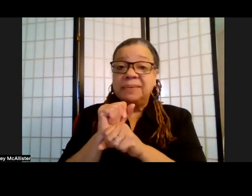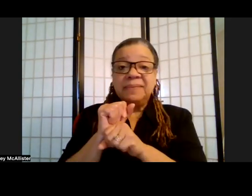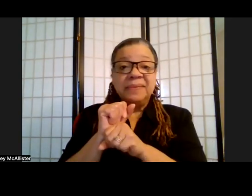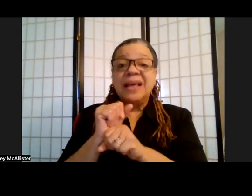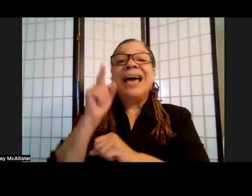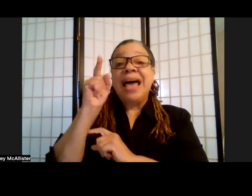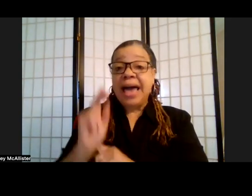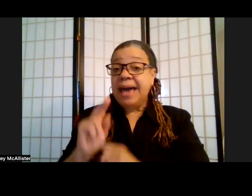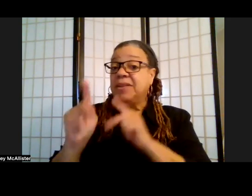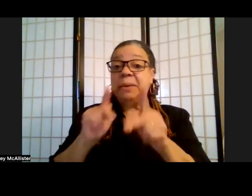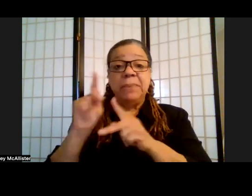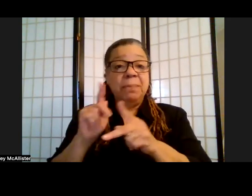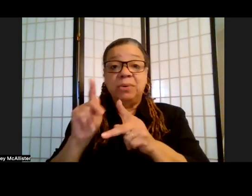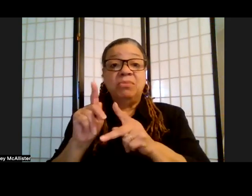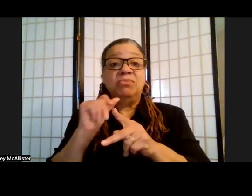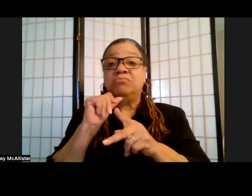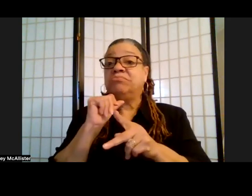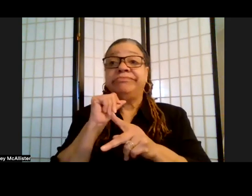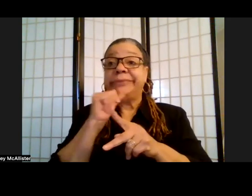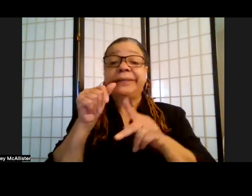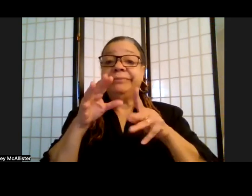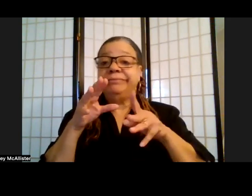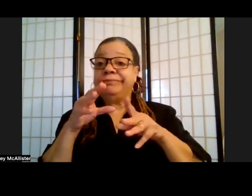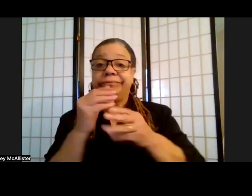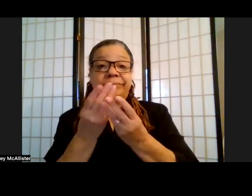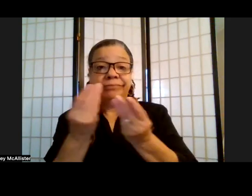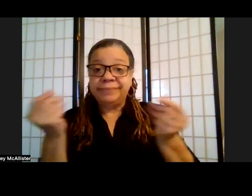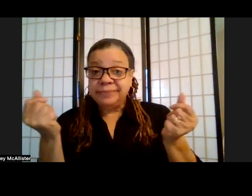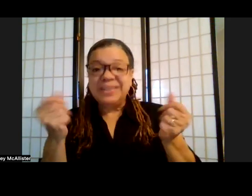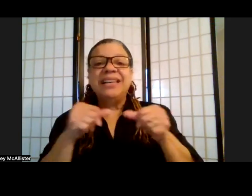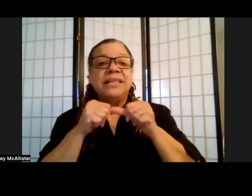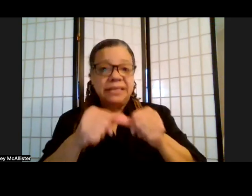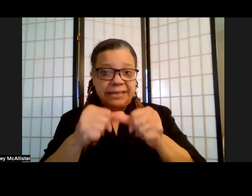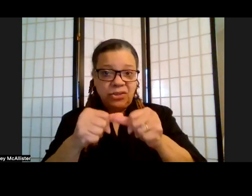weren't responding to the drug at all. Holmes found the failure rate quite troubling.